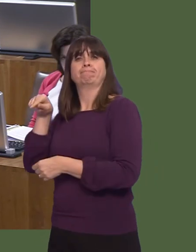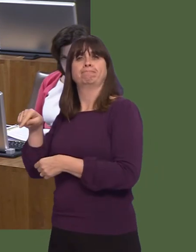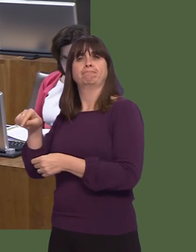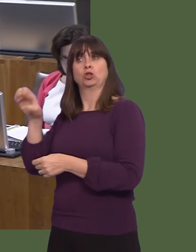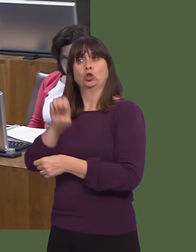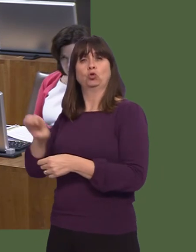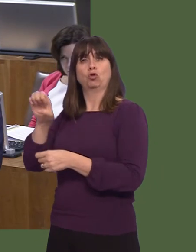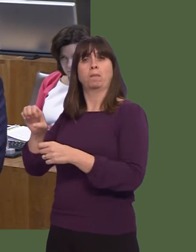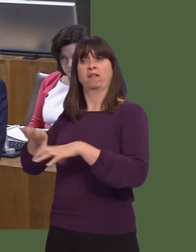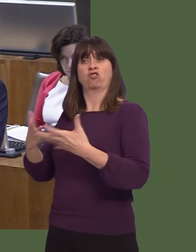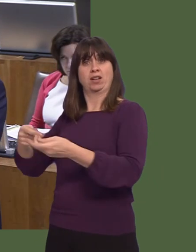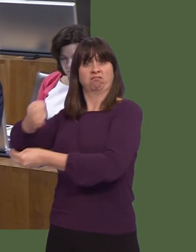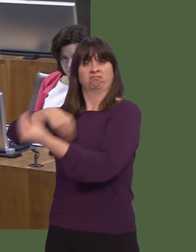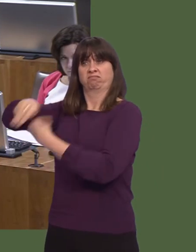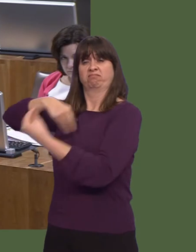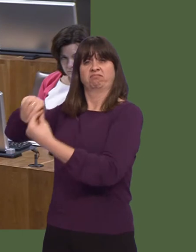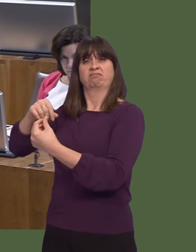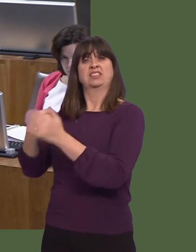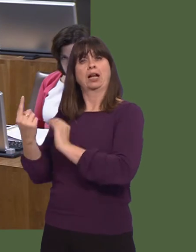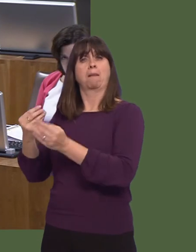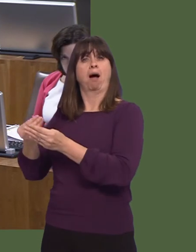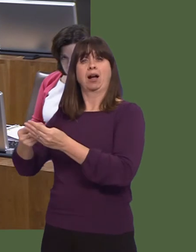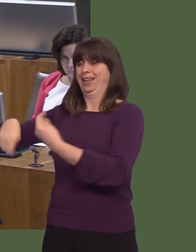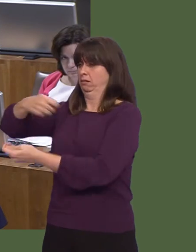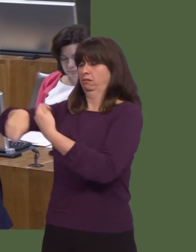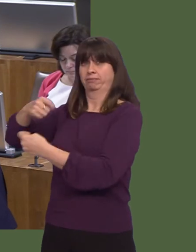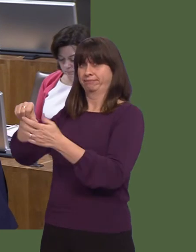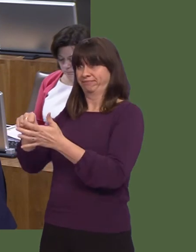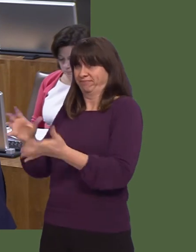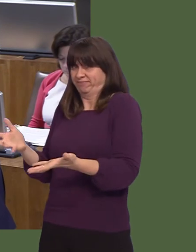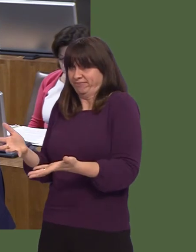We can't start, for example, suddenly to export dairy produce to the US because of the issues